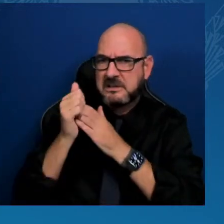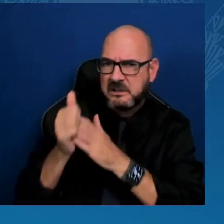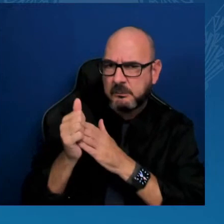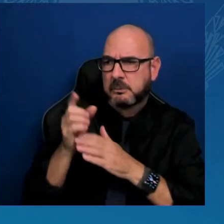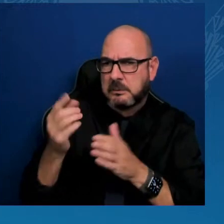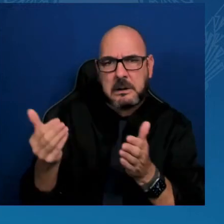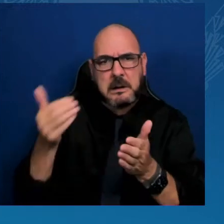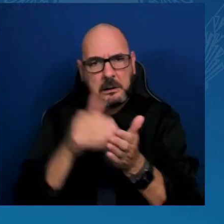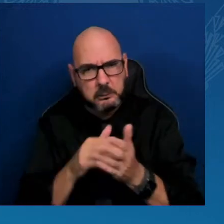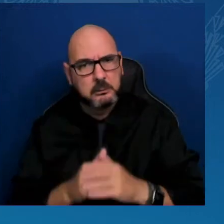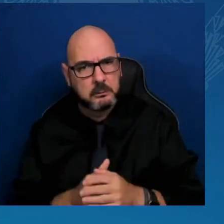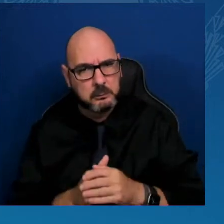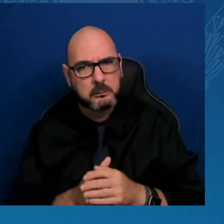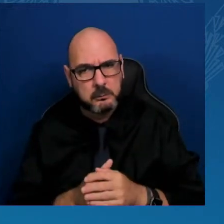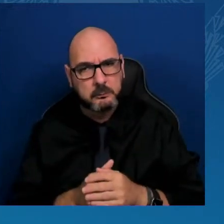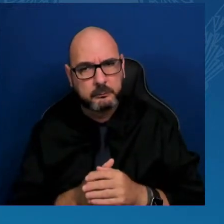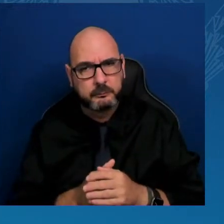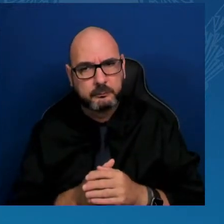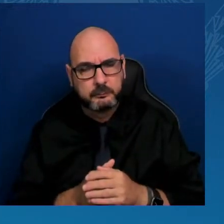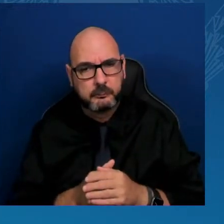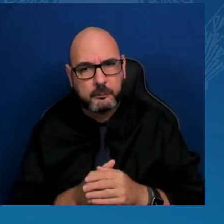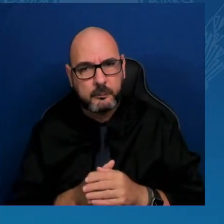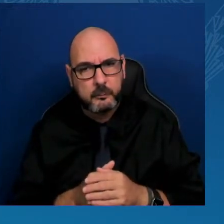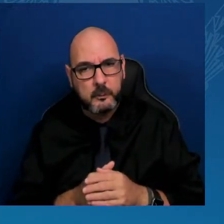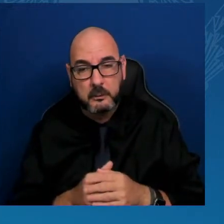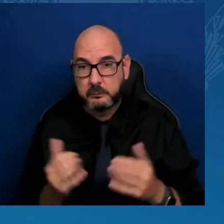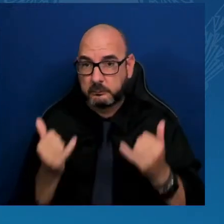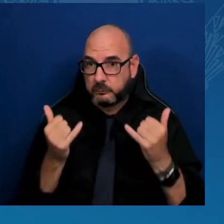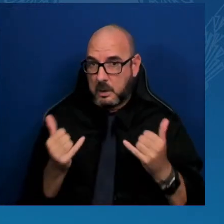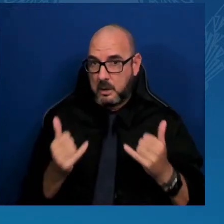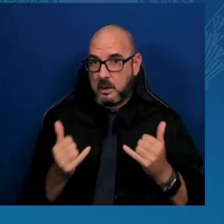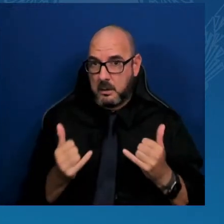In this moment, across our country, hard-fought,